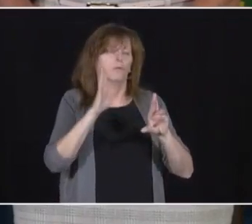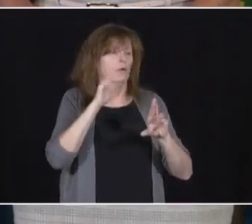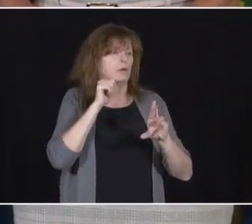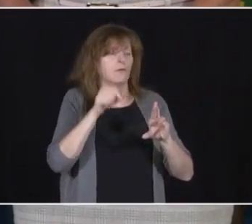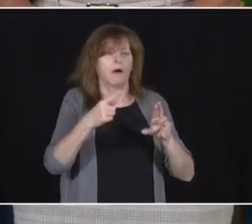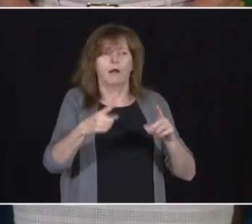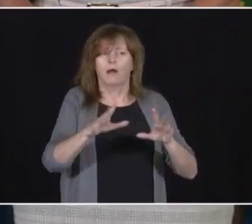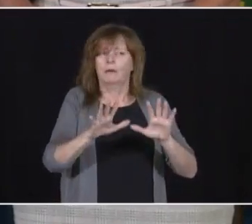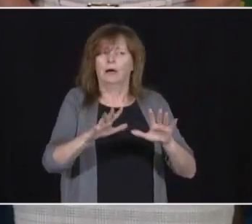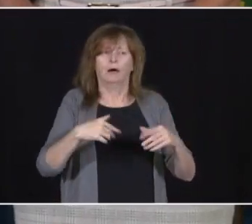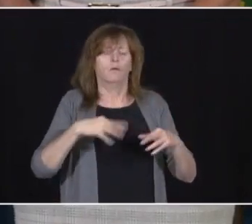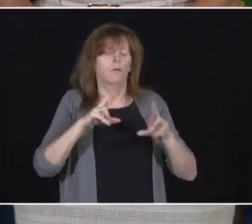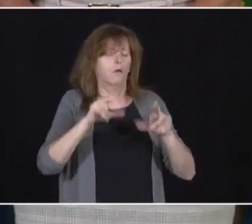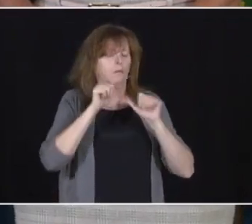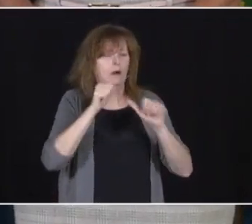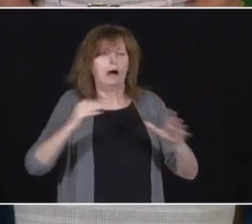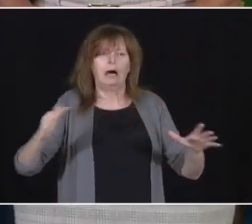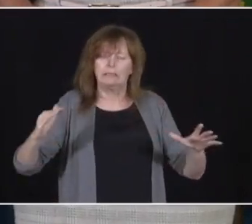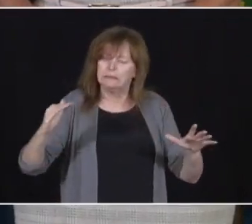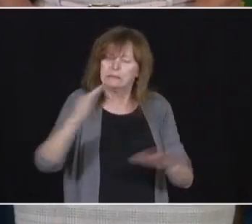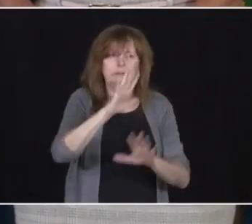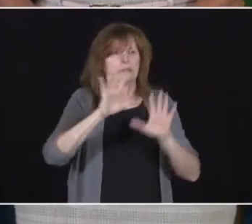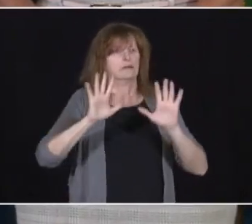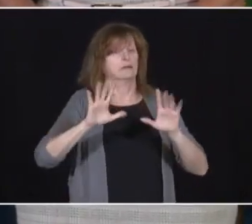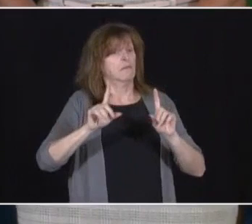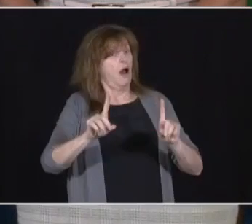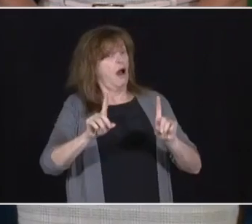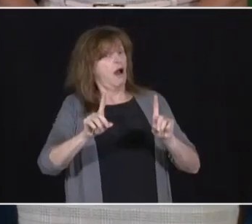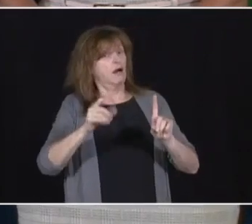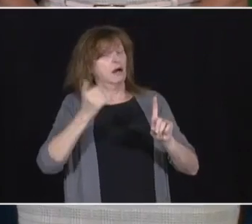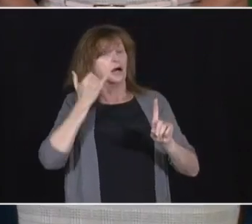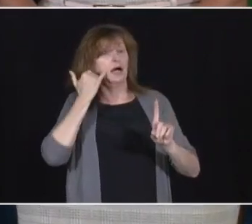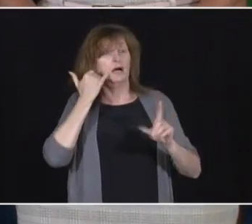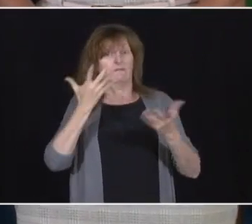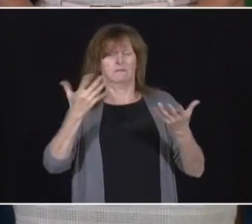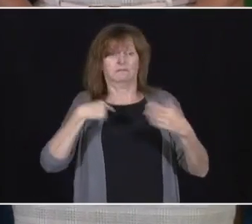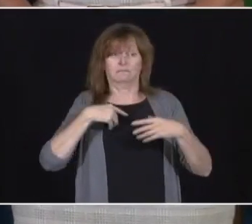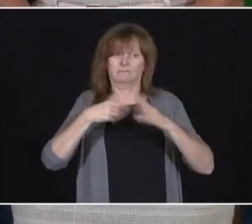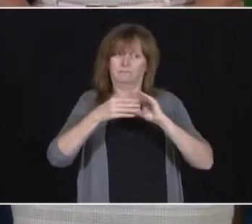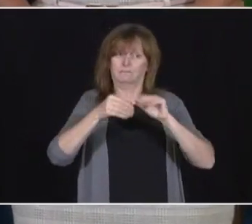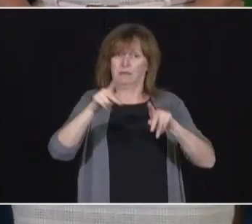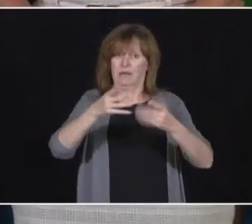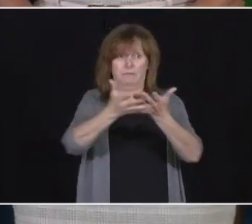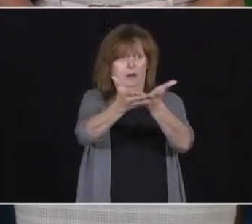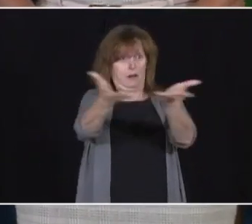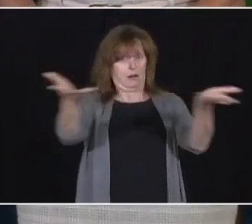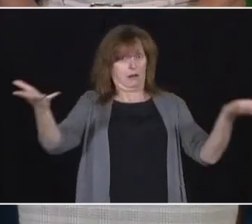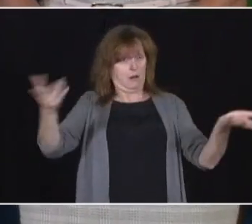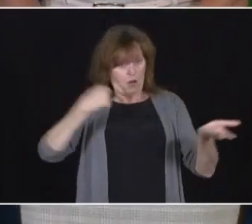We are going to have to look at the numbers. If that day comes and latches pray that it doesn't come.